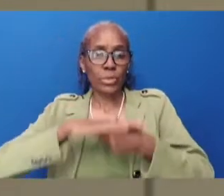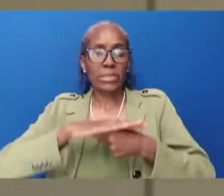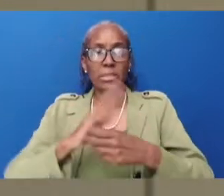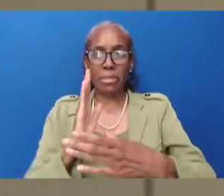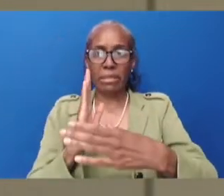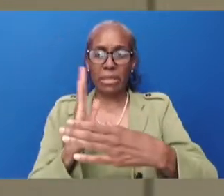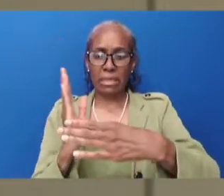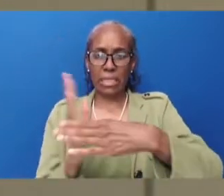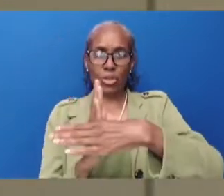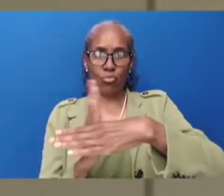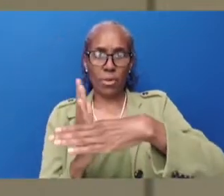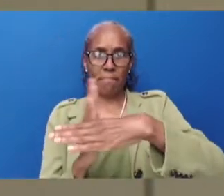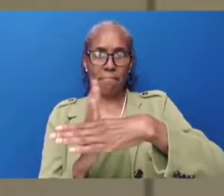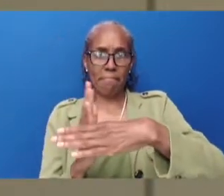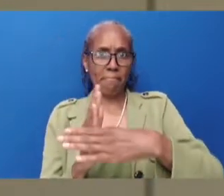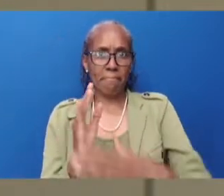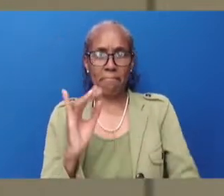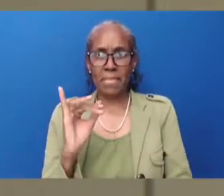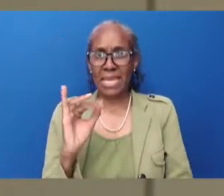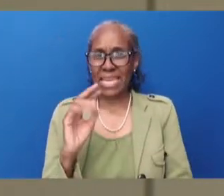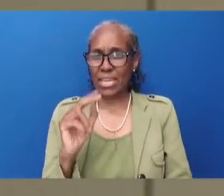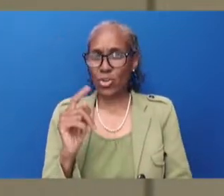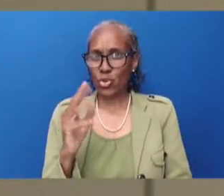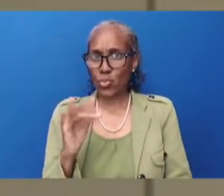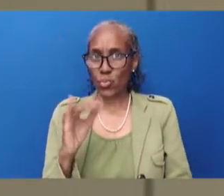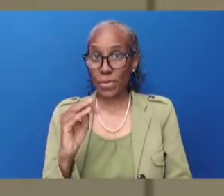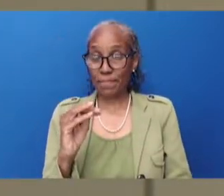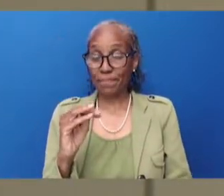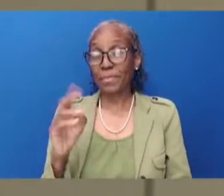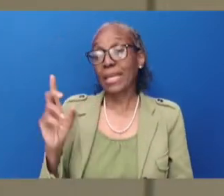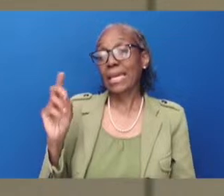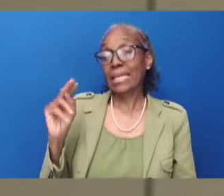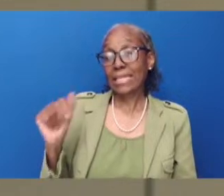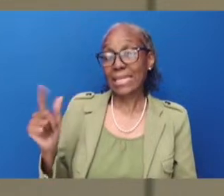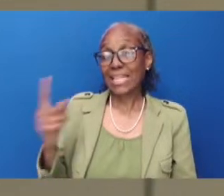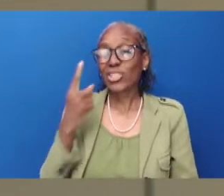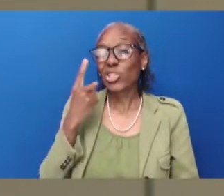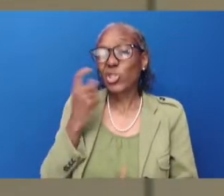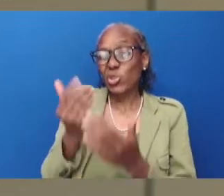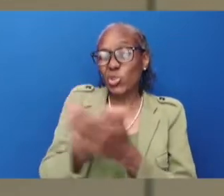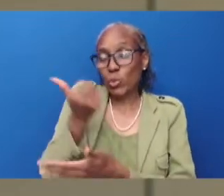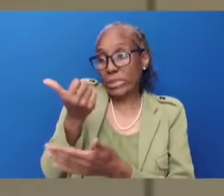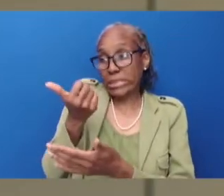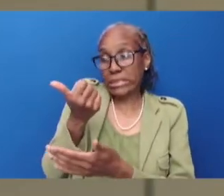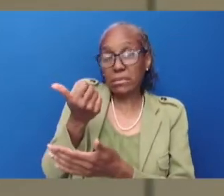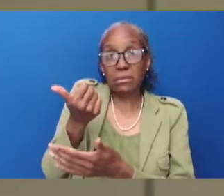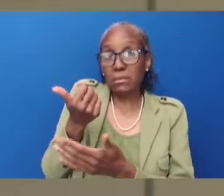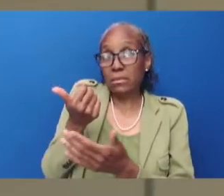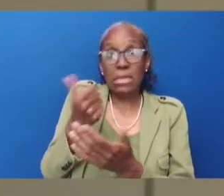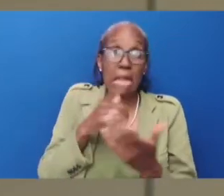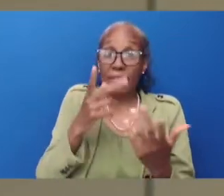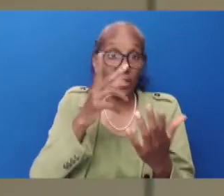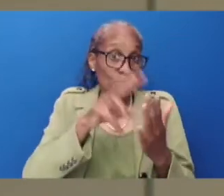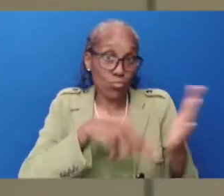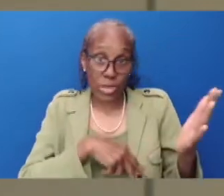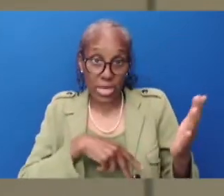BUT THERE'S A LOT OF STRESS